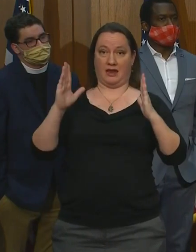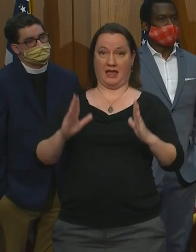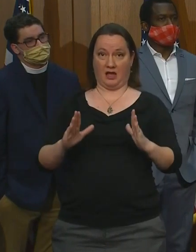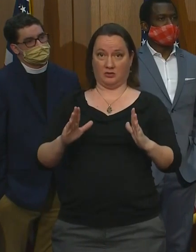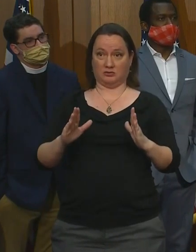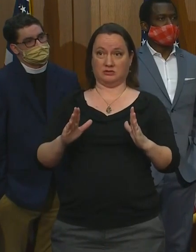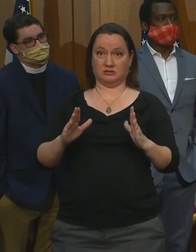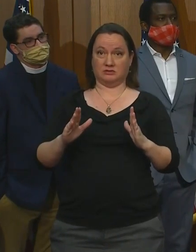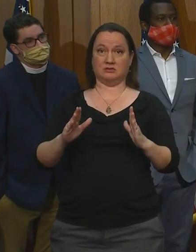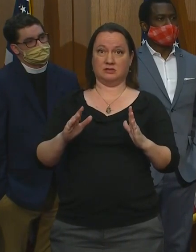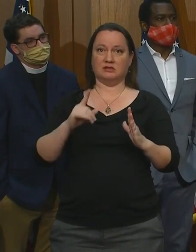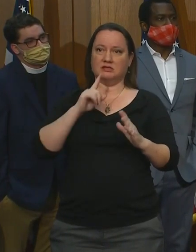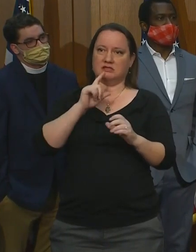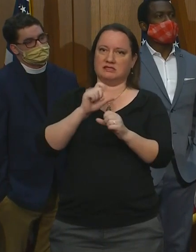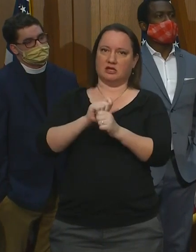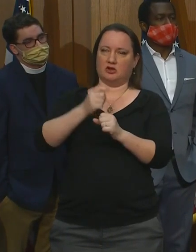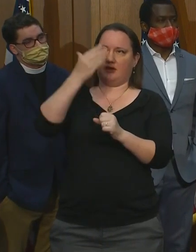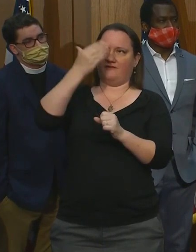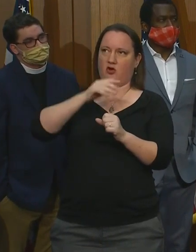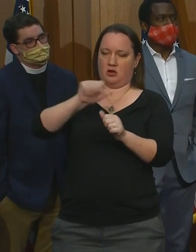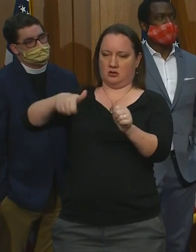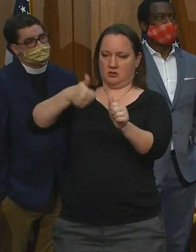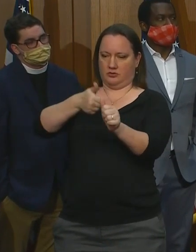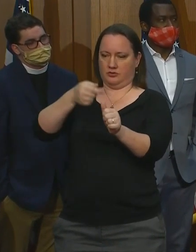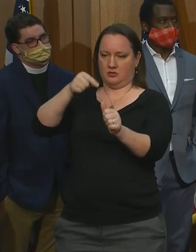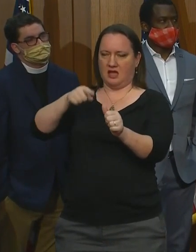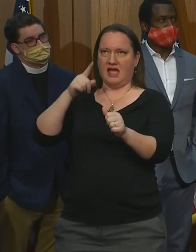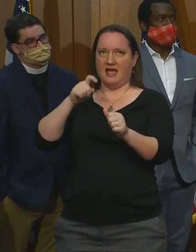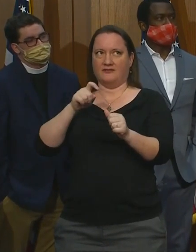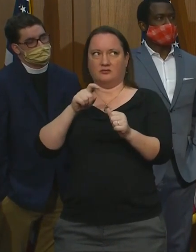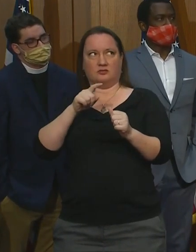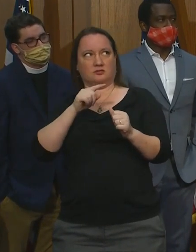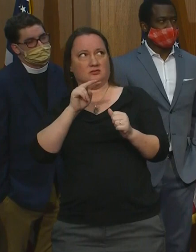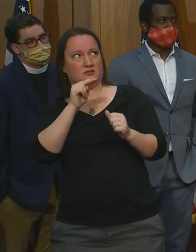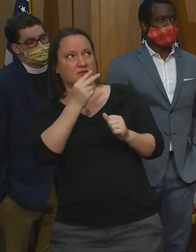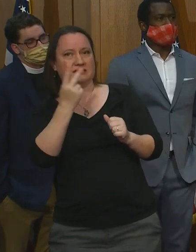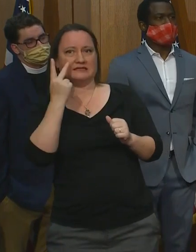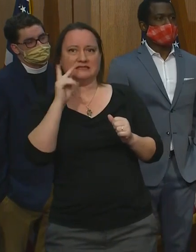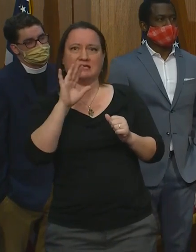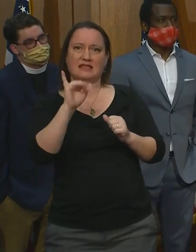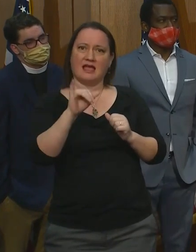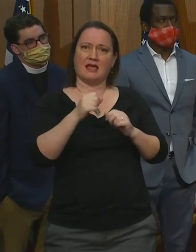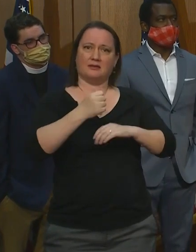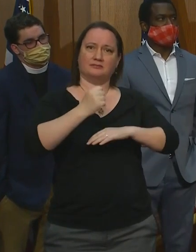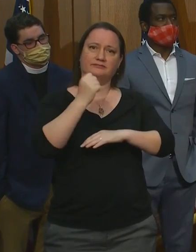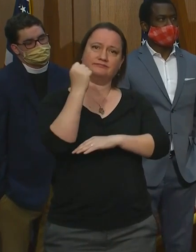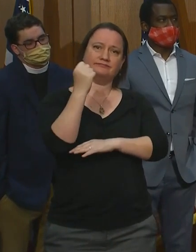WHEN THE ENTRANCE TO THE COURTHOUSE IS LITERALLY BLOCKED BY A MONUMENT TO A MOVEMENT